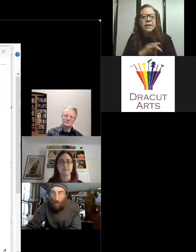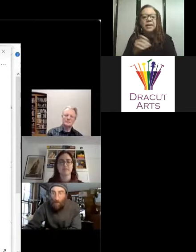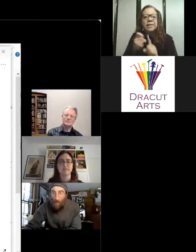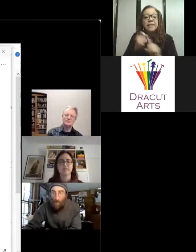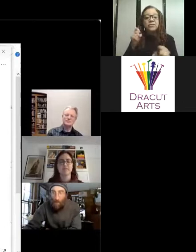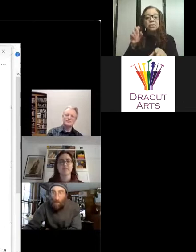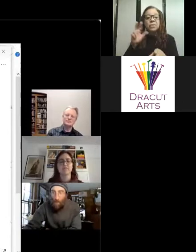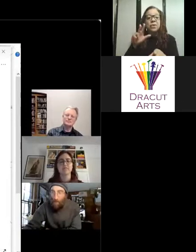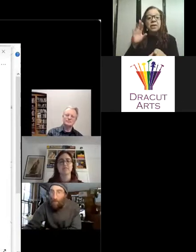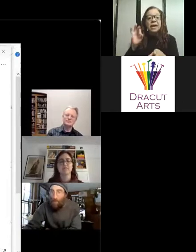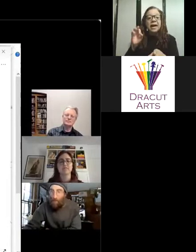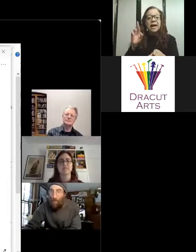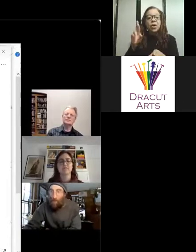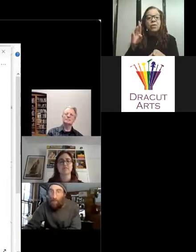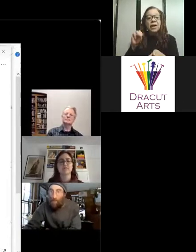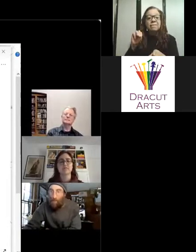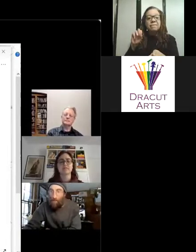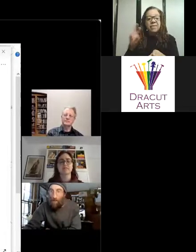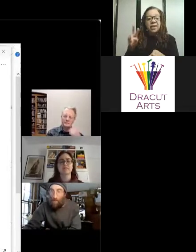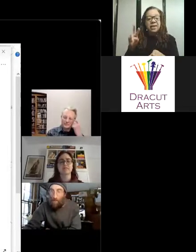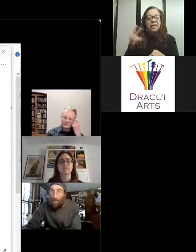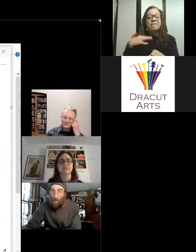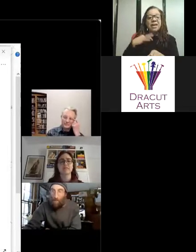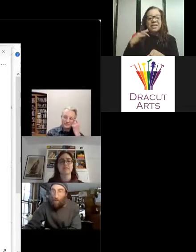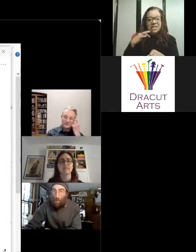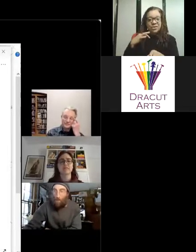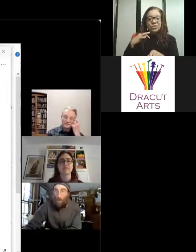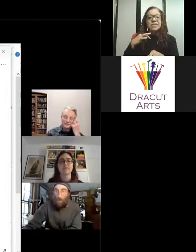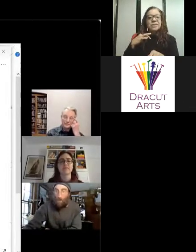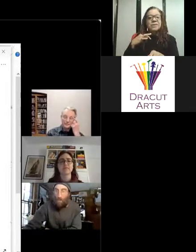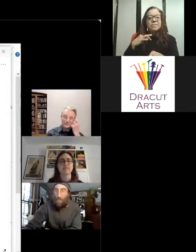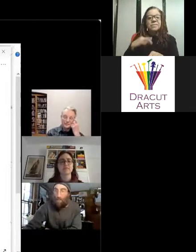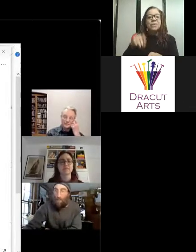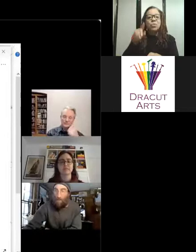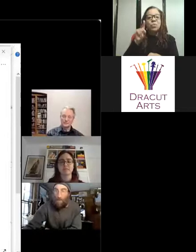39th Regiment Massachusetts Volunteers, um, Rowe's Regimental History from